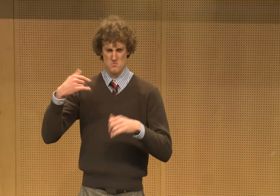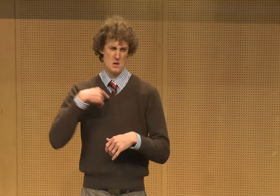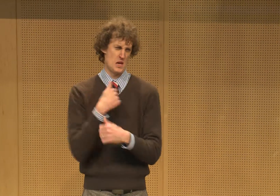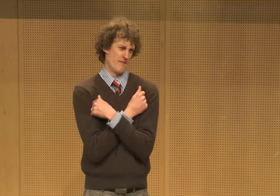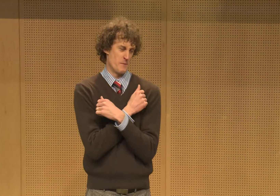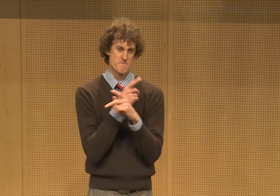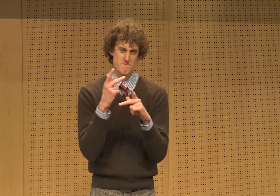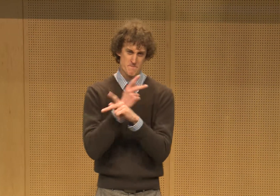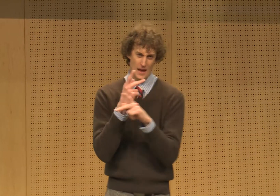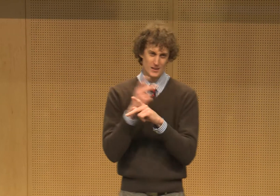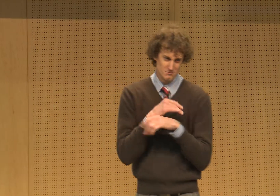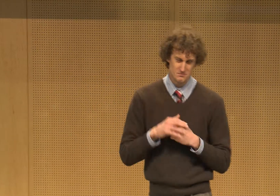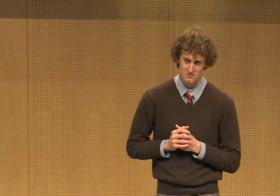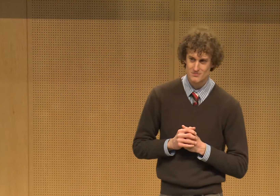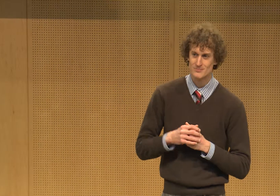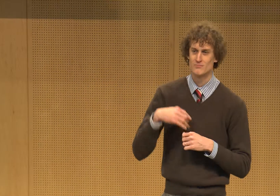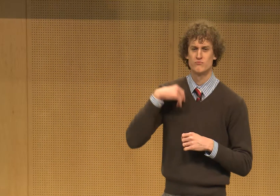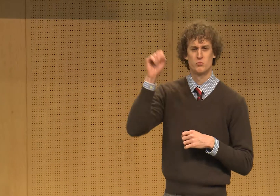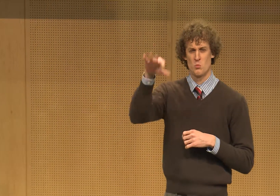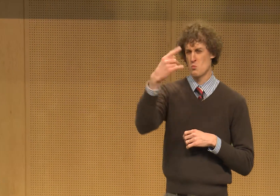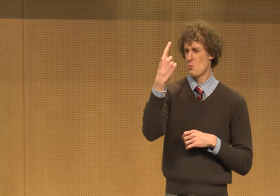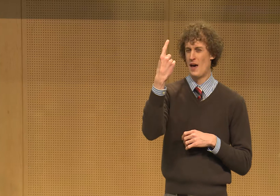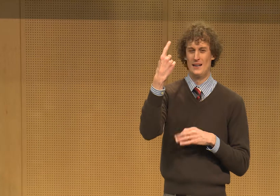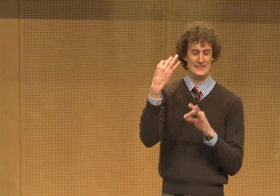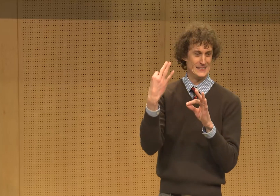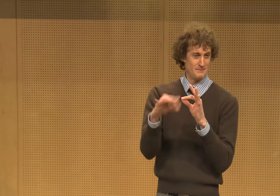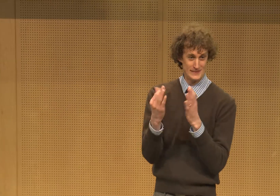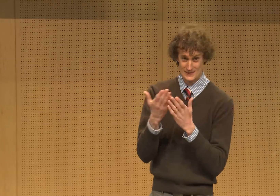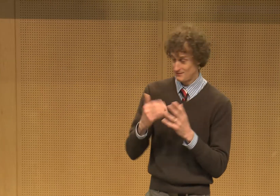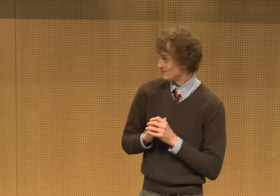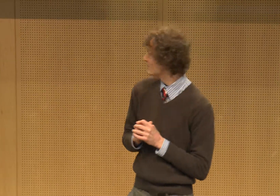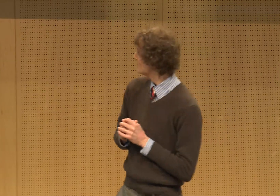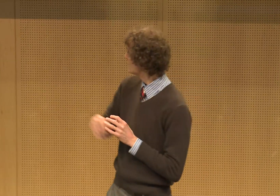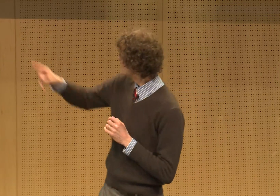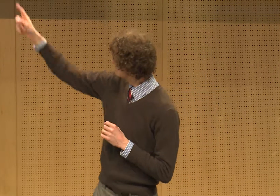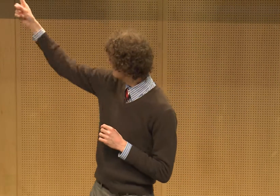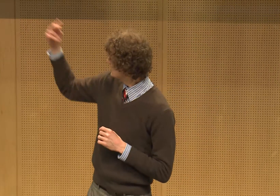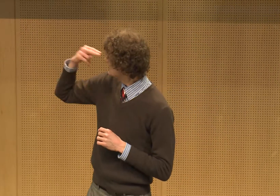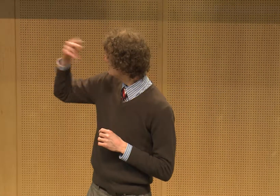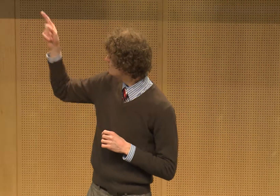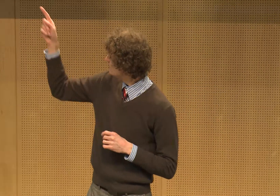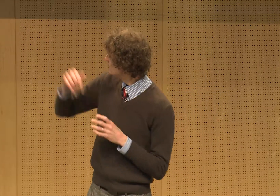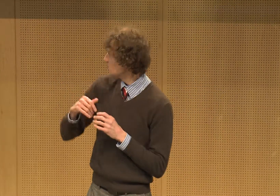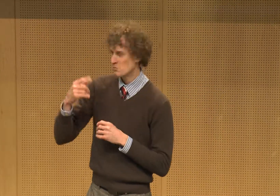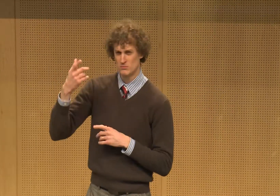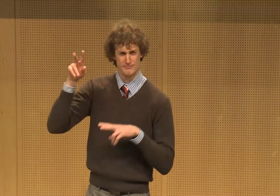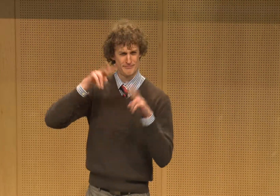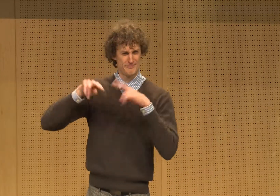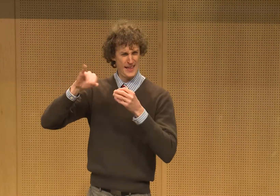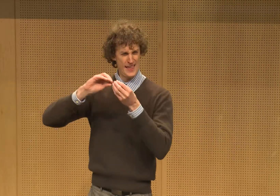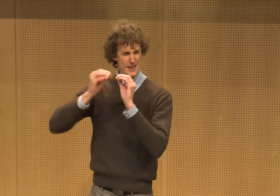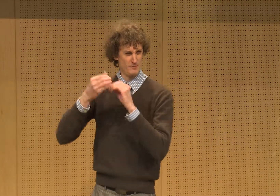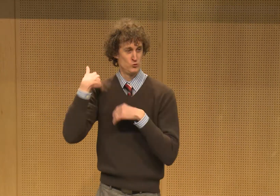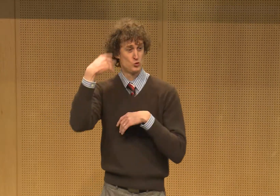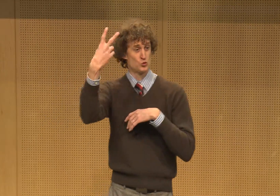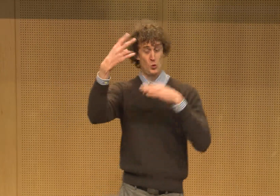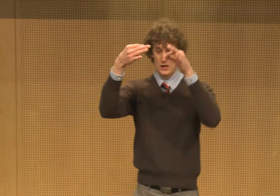I love math. I love calculations. So we have it in this simple statement here,